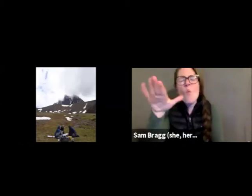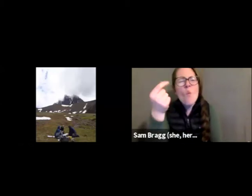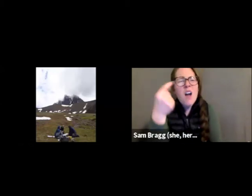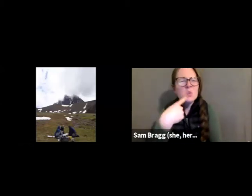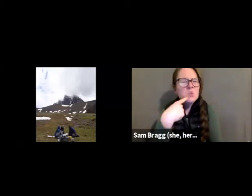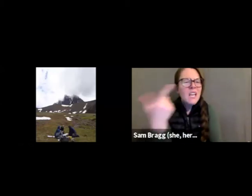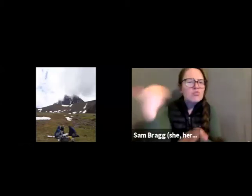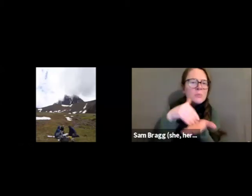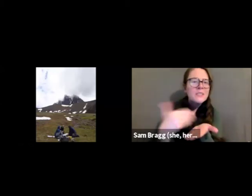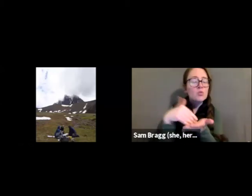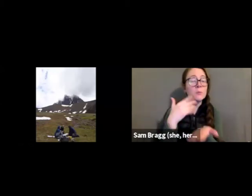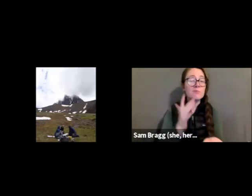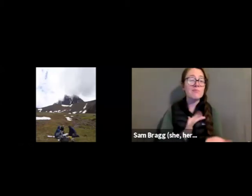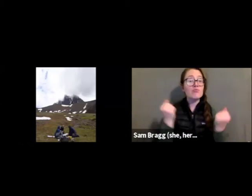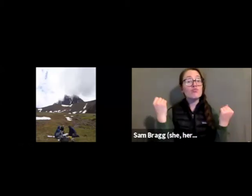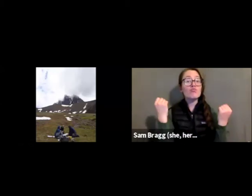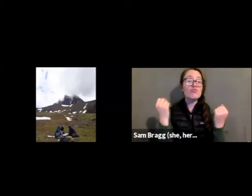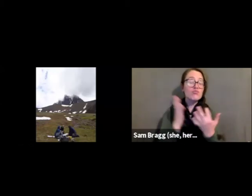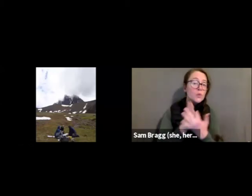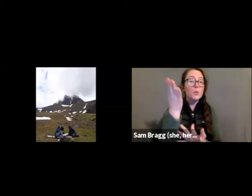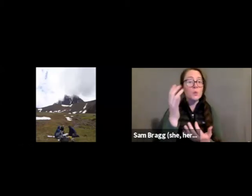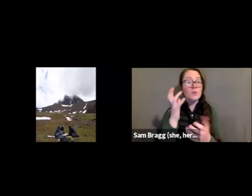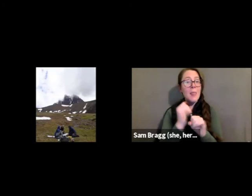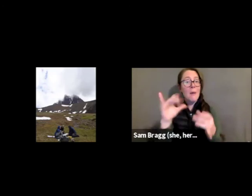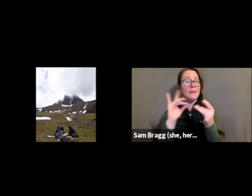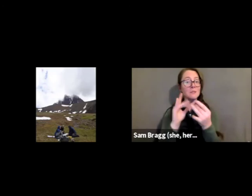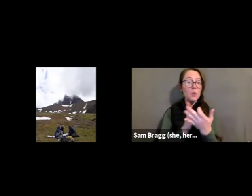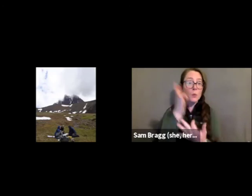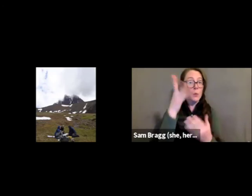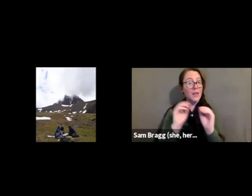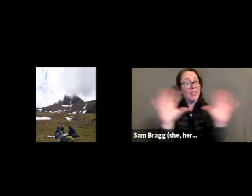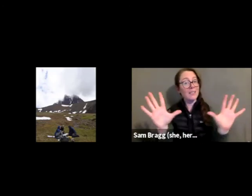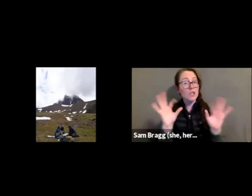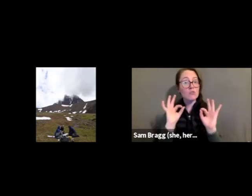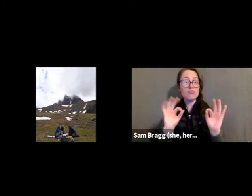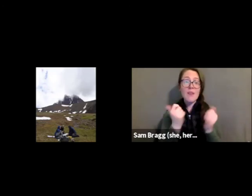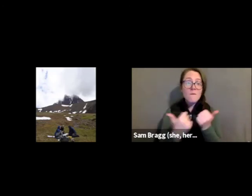it was hard oftentimes hearing people are having to yell or repeat whereas here we were here i was